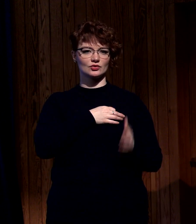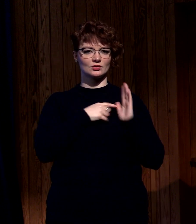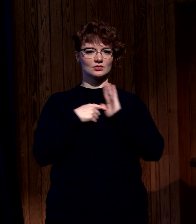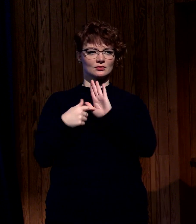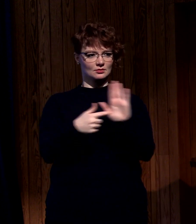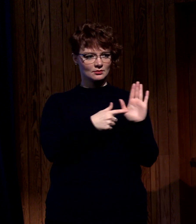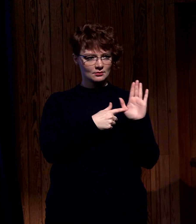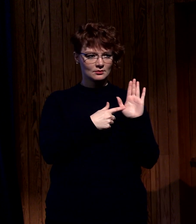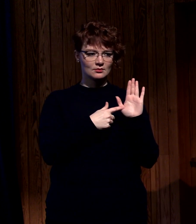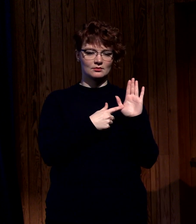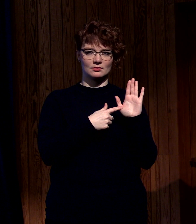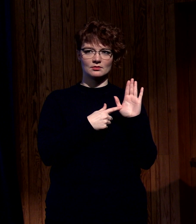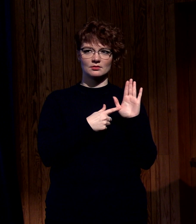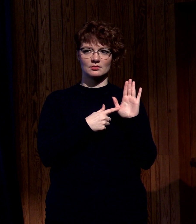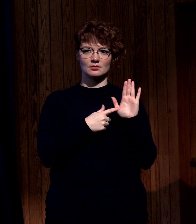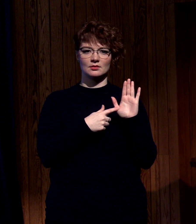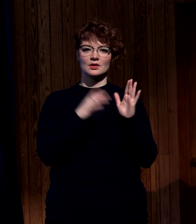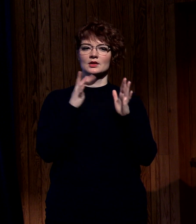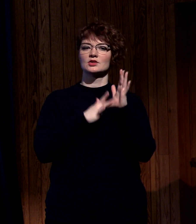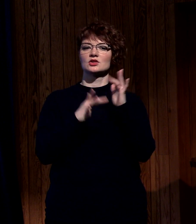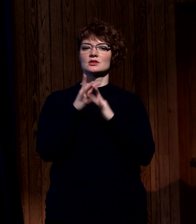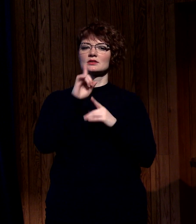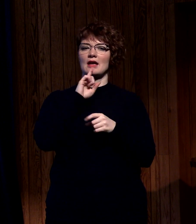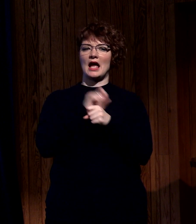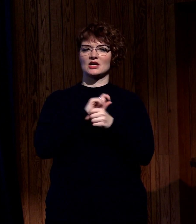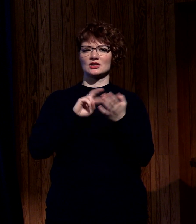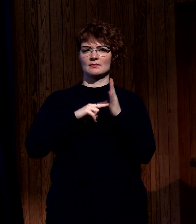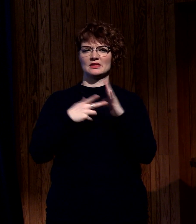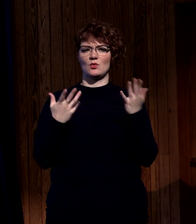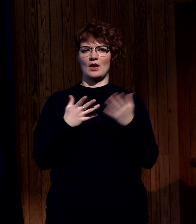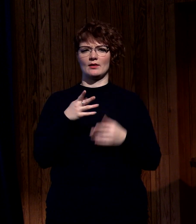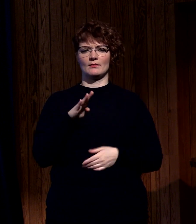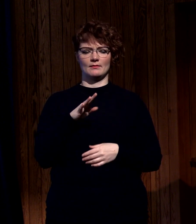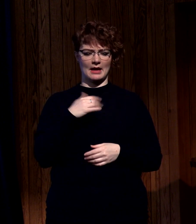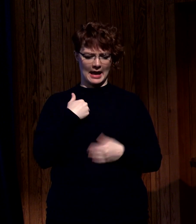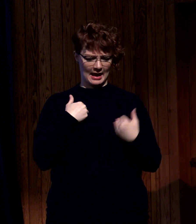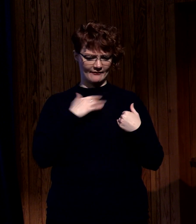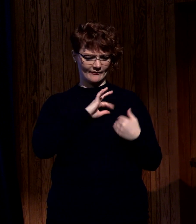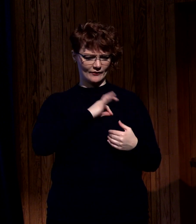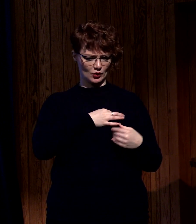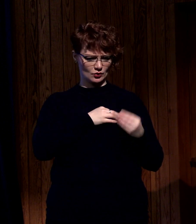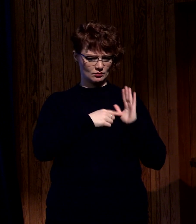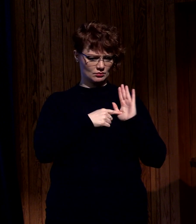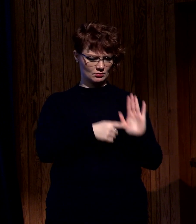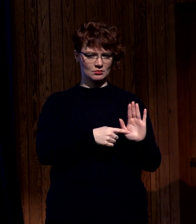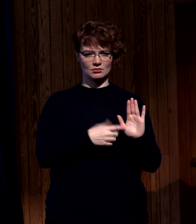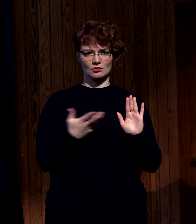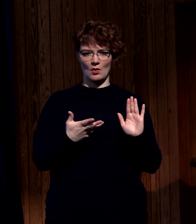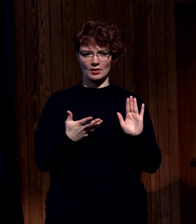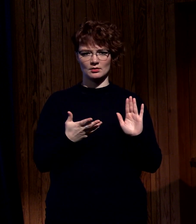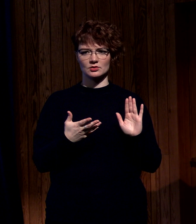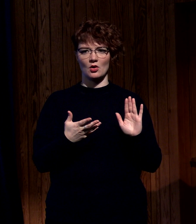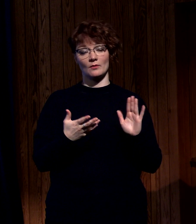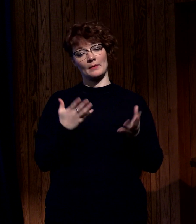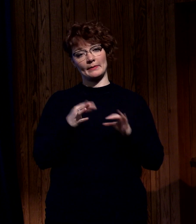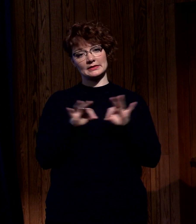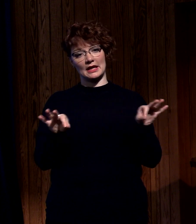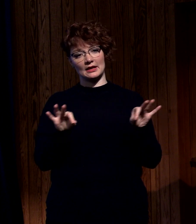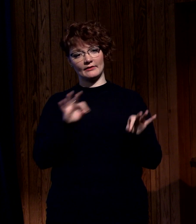love. So what does Jesus actually mean when he says bearing fruit? Well, maybe to state the obvious bearing fruit